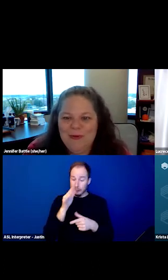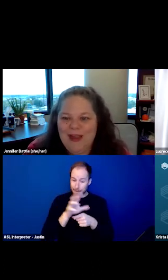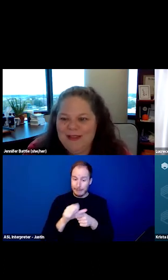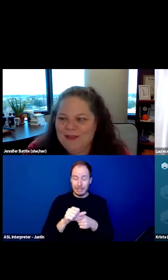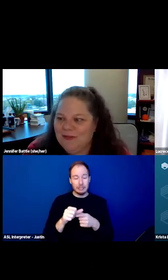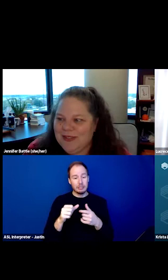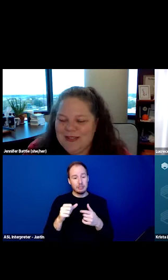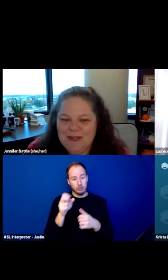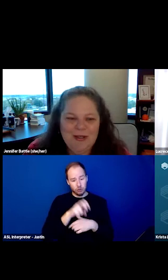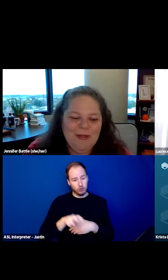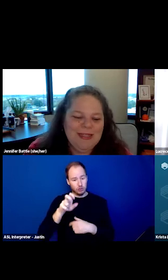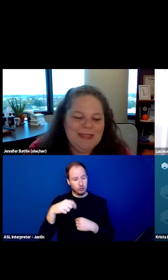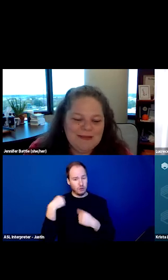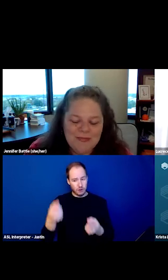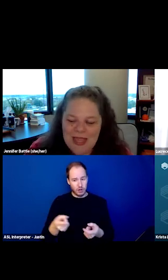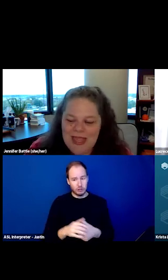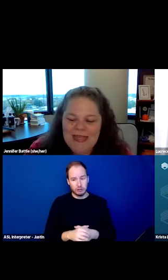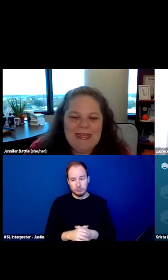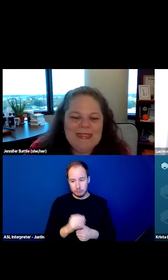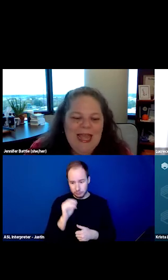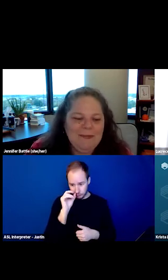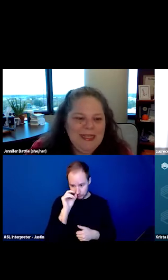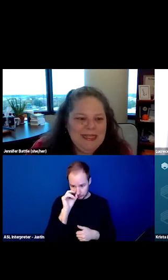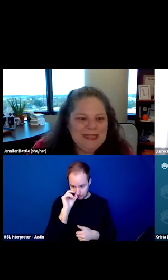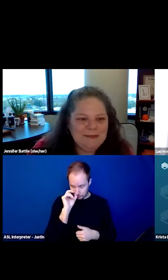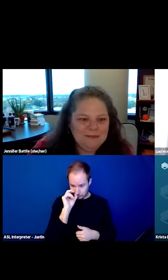to provide these services to our communities. Next slide, please.